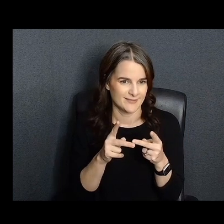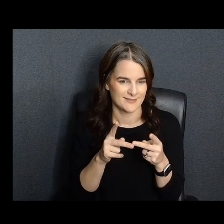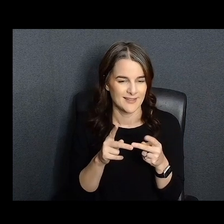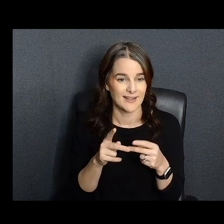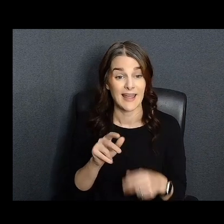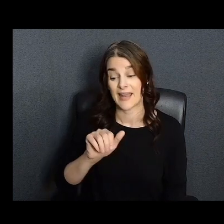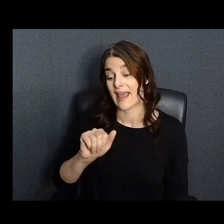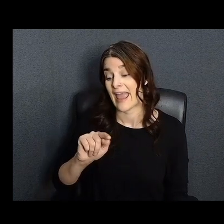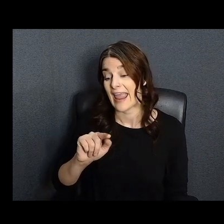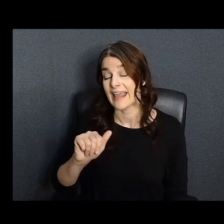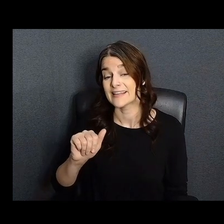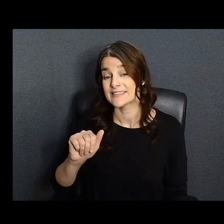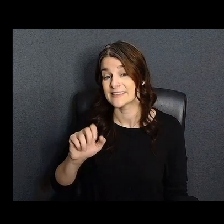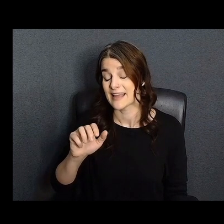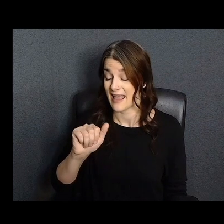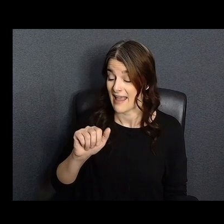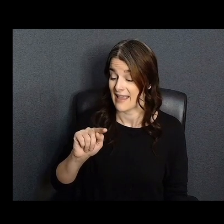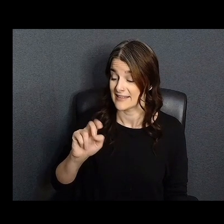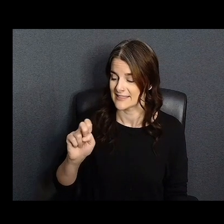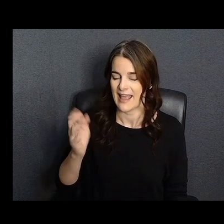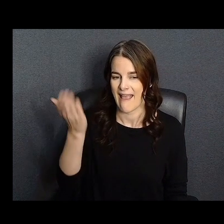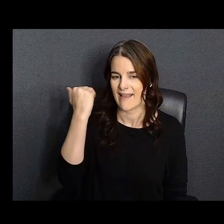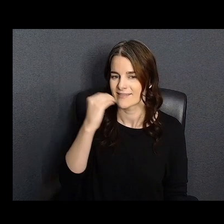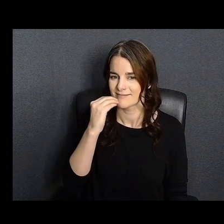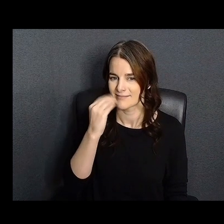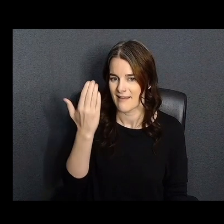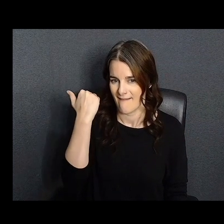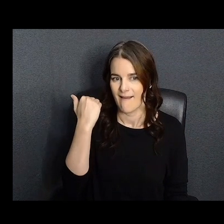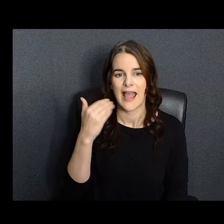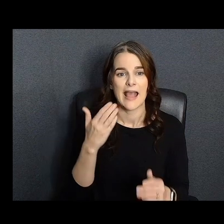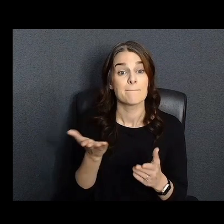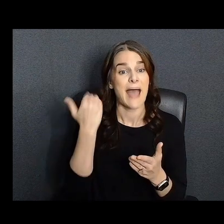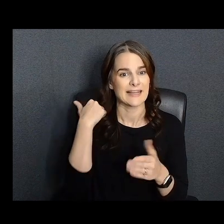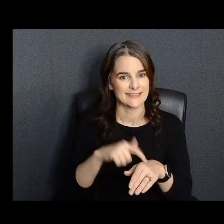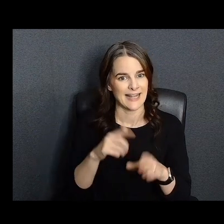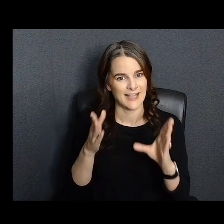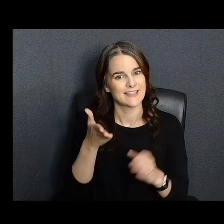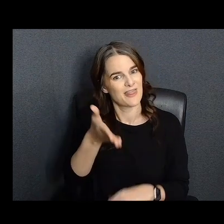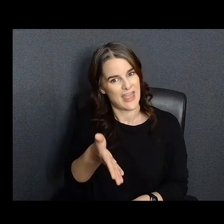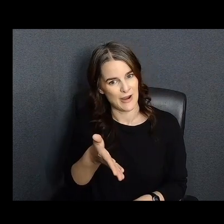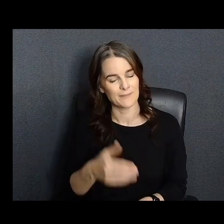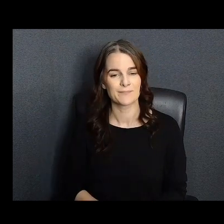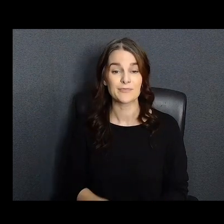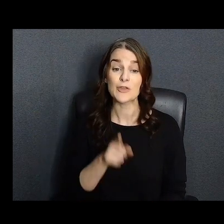And then ate, past tense, is there. So you learn the pattern for your words